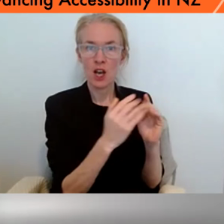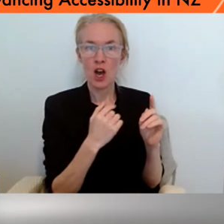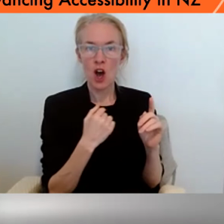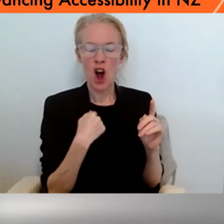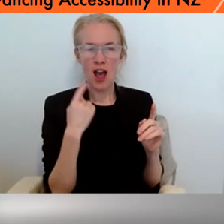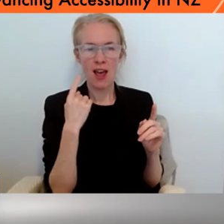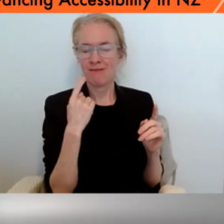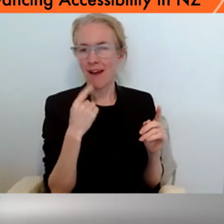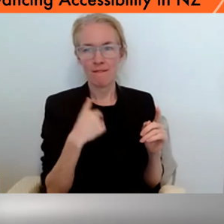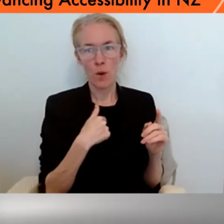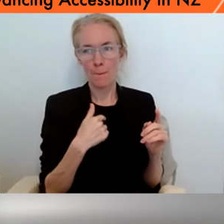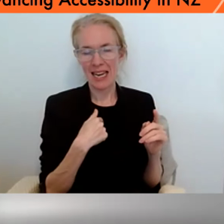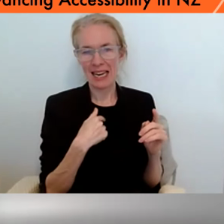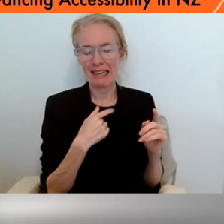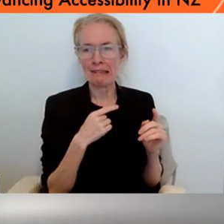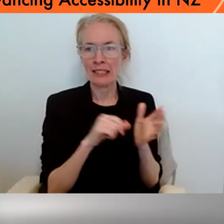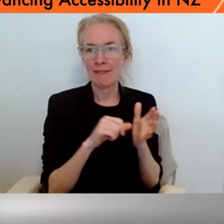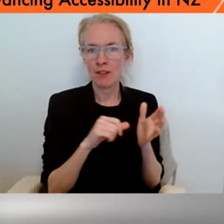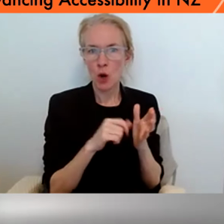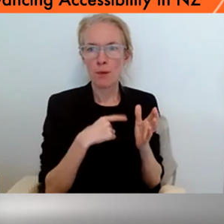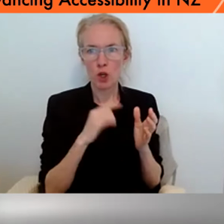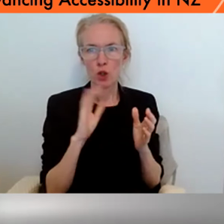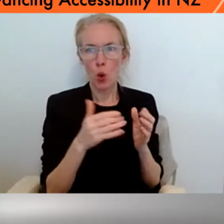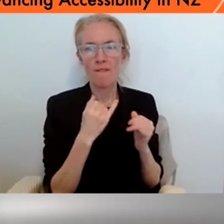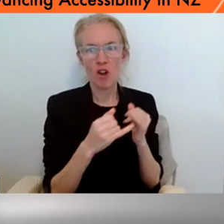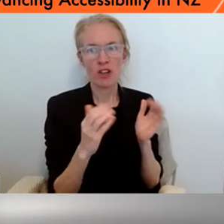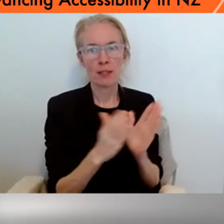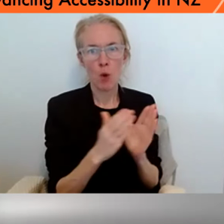from the get-go. So if we're making our terrace homes too narrow, the